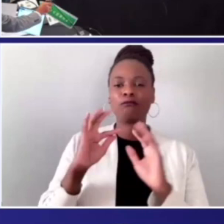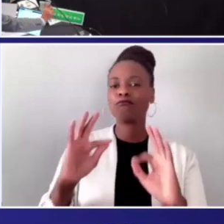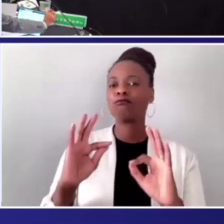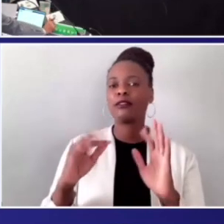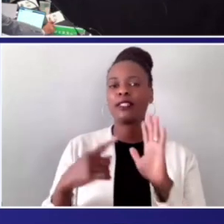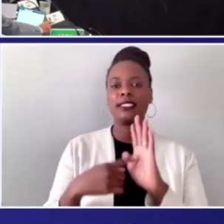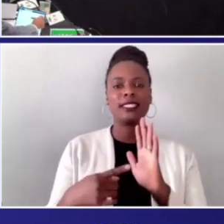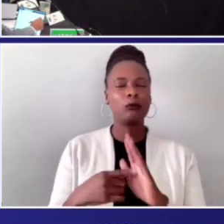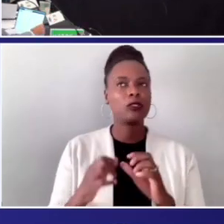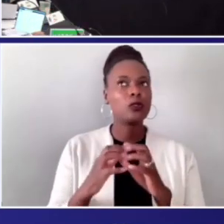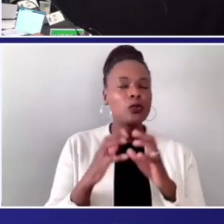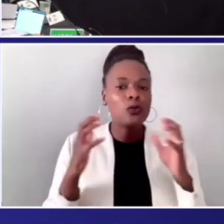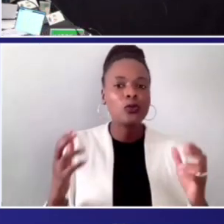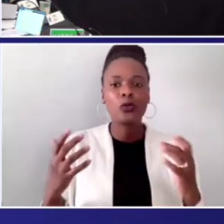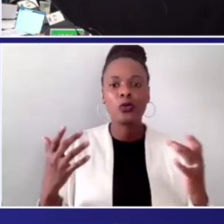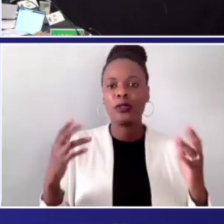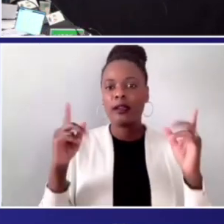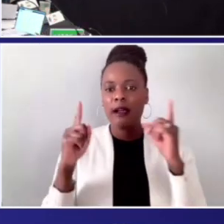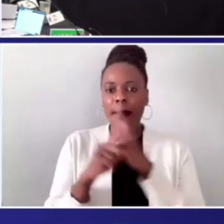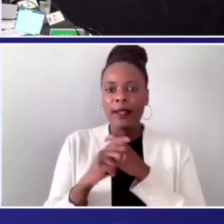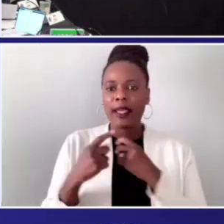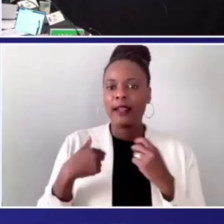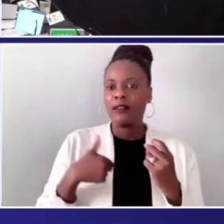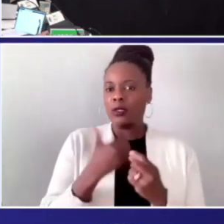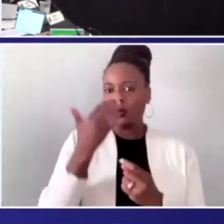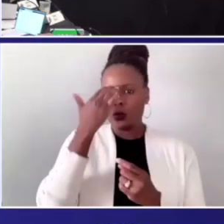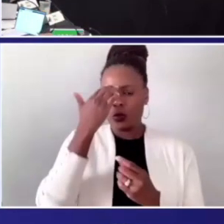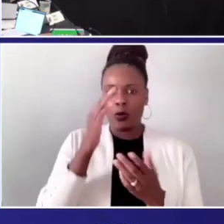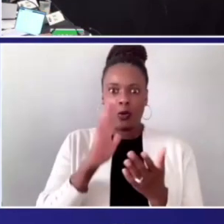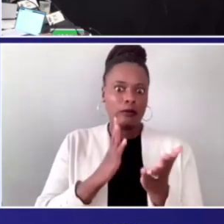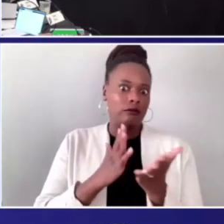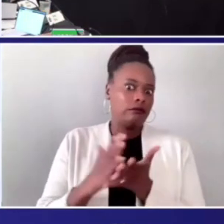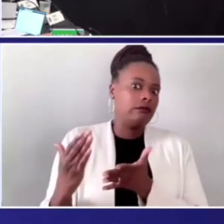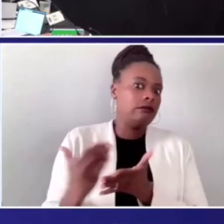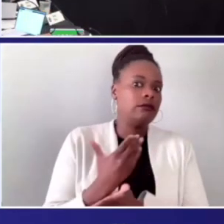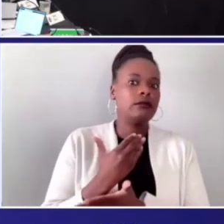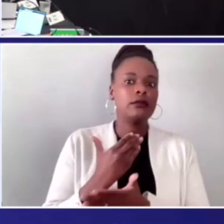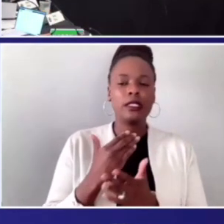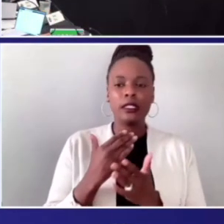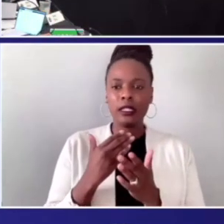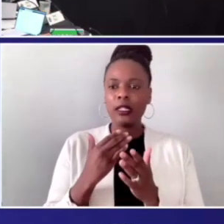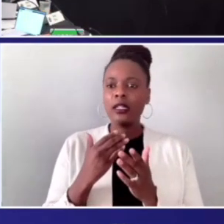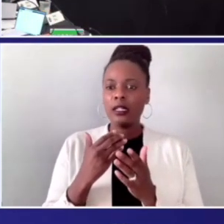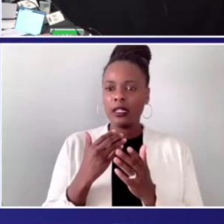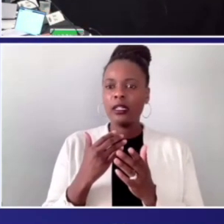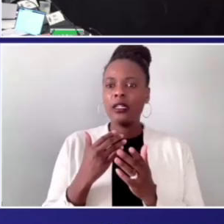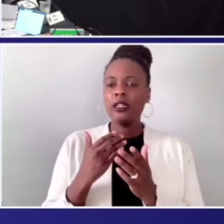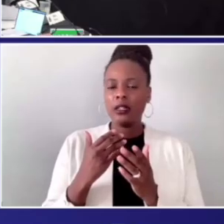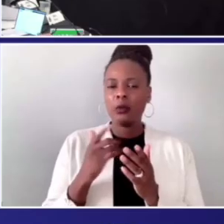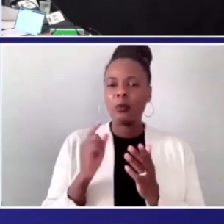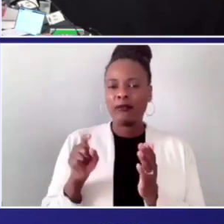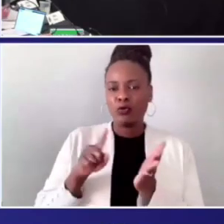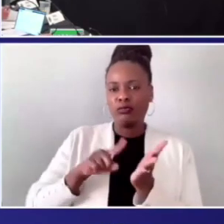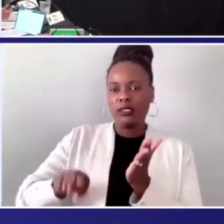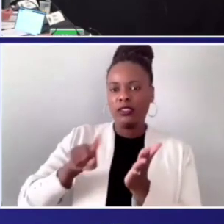complicated for us to know everything that we need to go through and look through. The last thing we want to do is try to sit